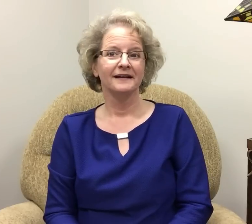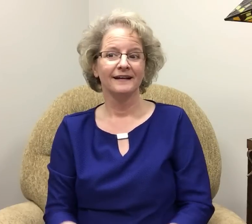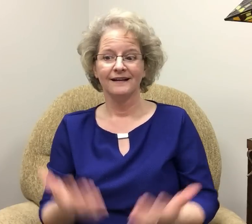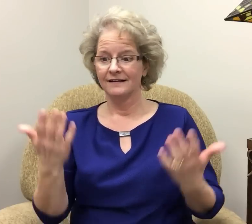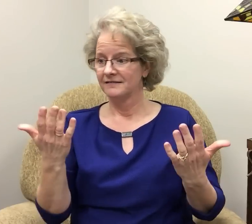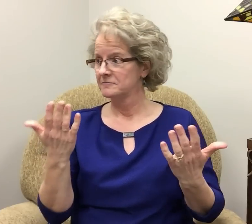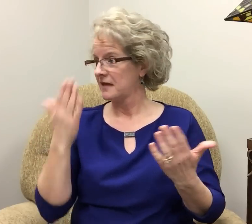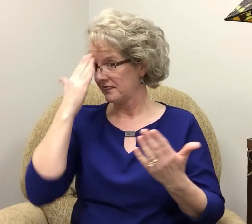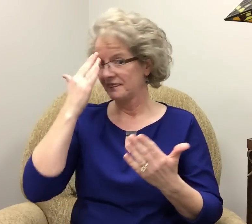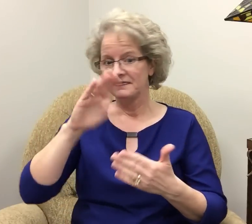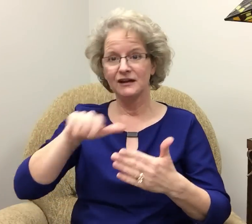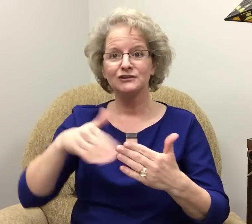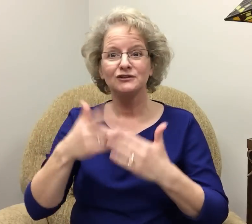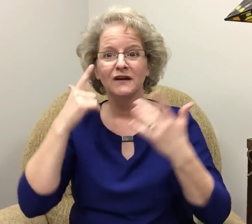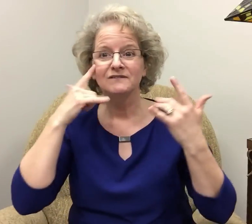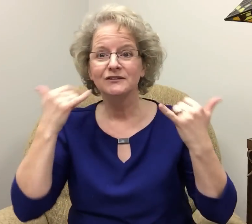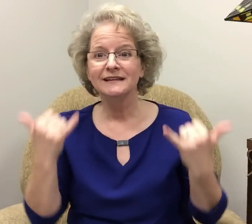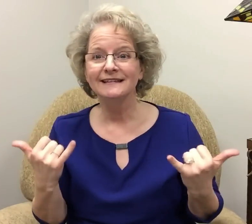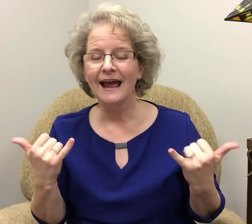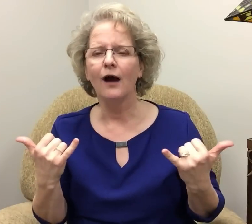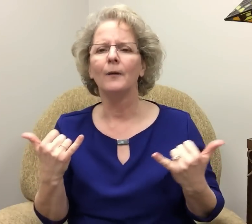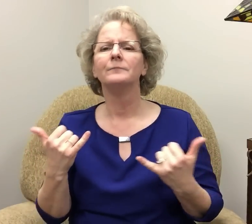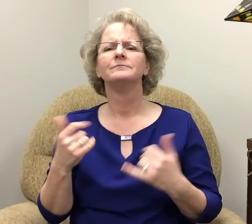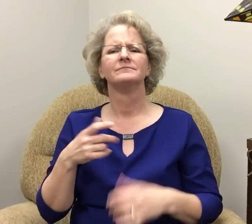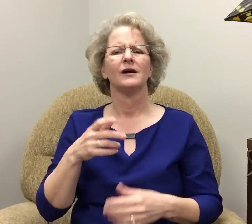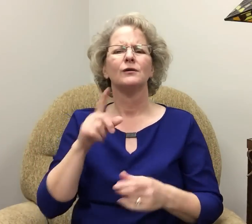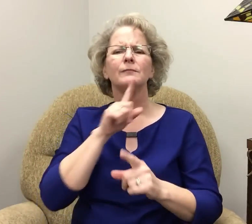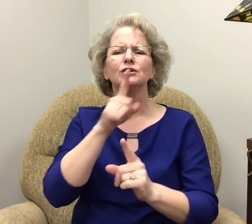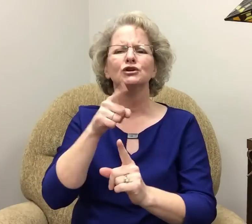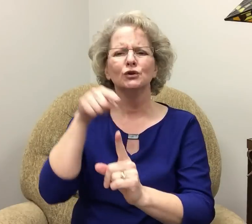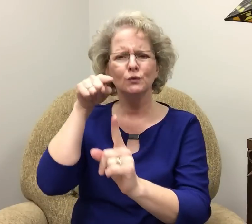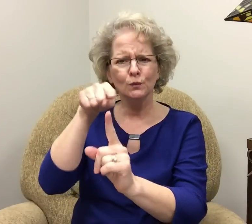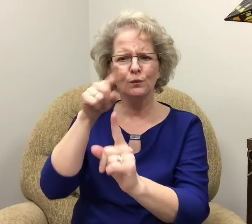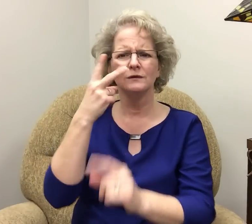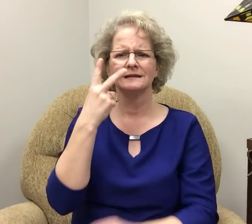you back at another time and you can have that conversation in private.